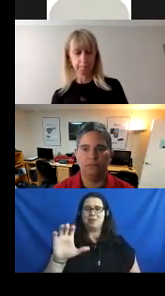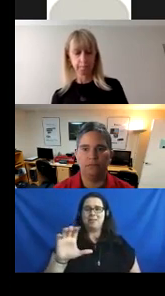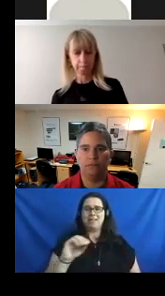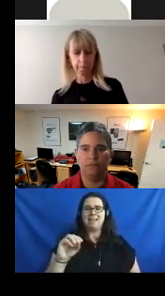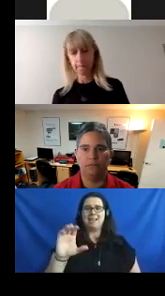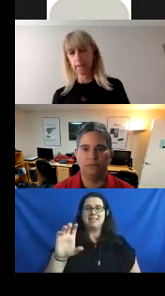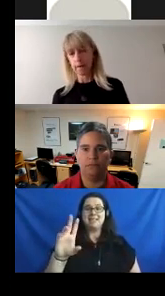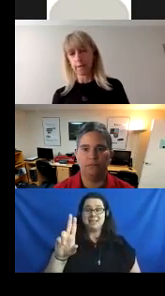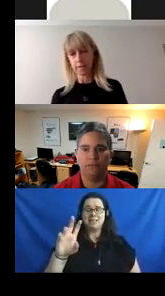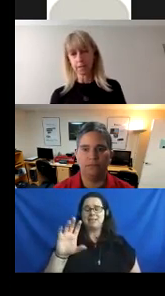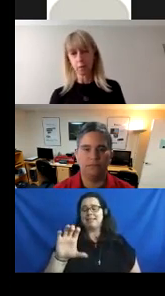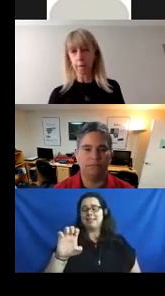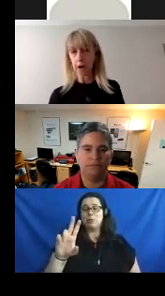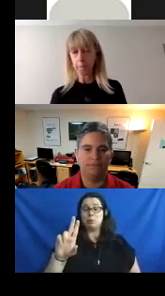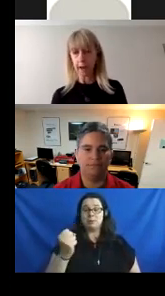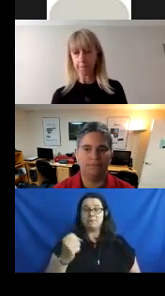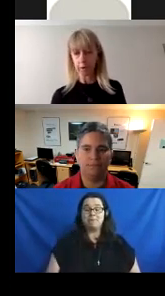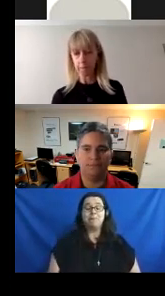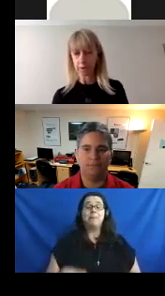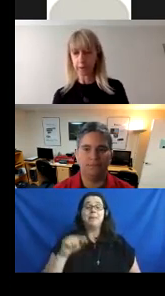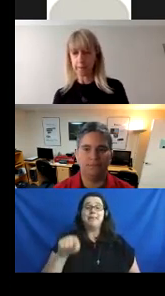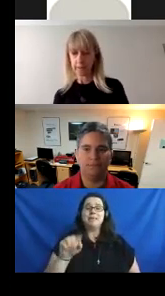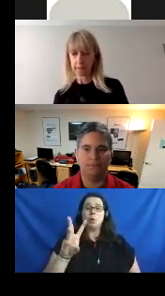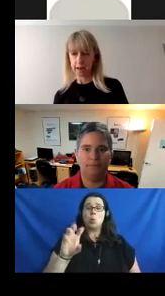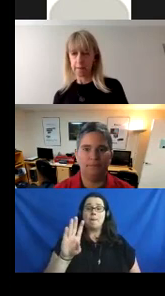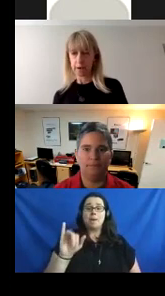THIS IS THE WEBINAR PLATFORM, SO THAT MEANS THAT